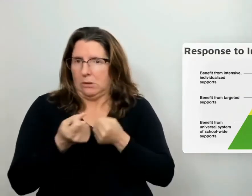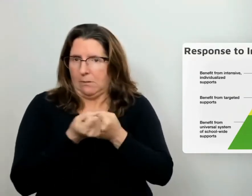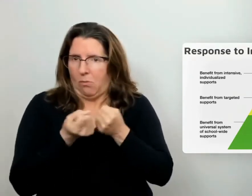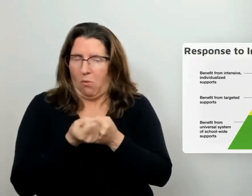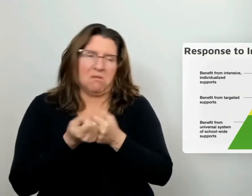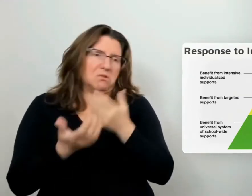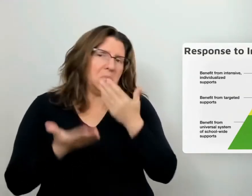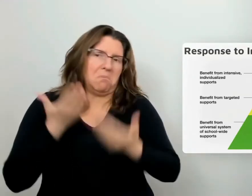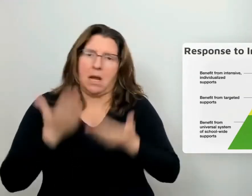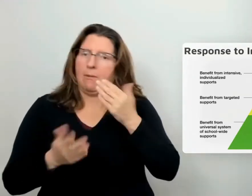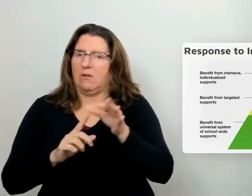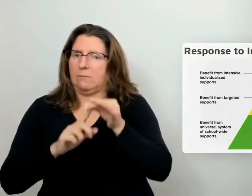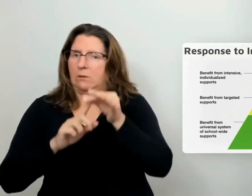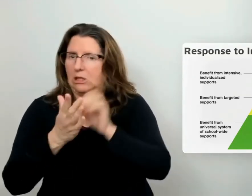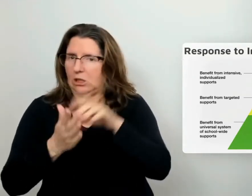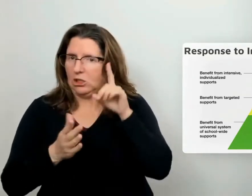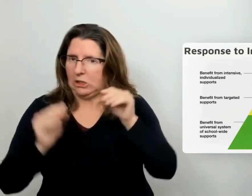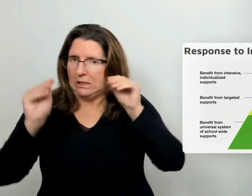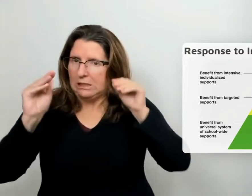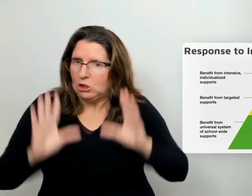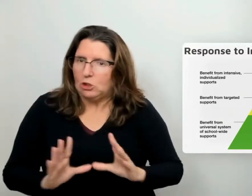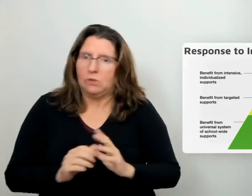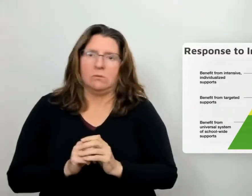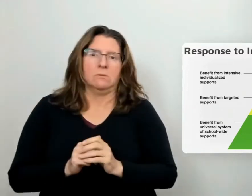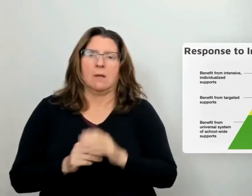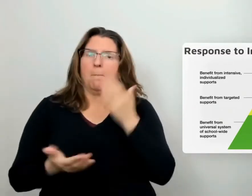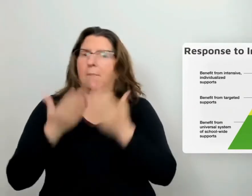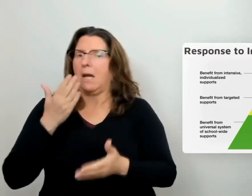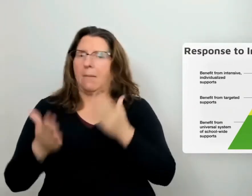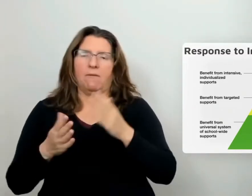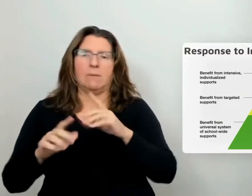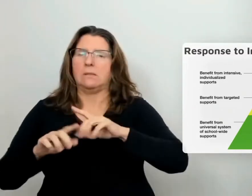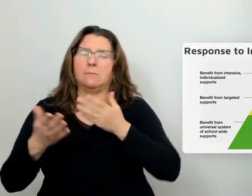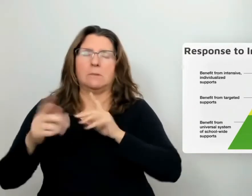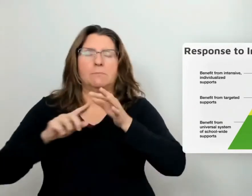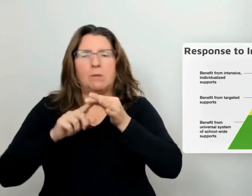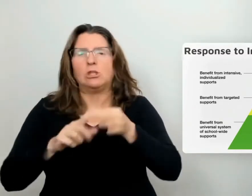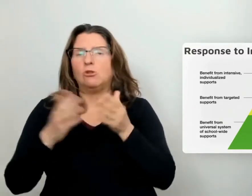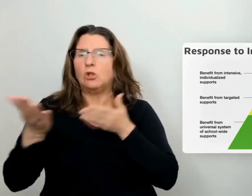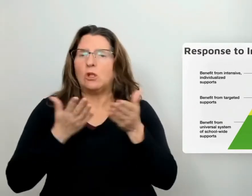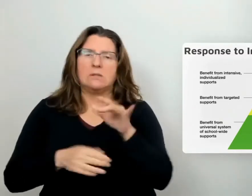Supports or services might include a special education teacher,